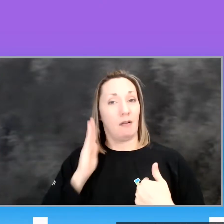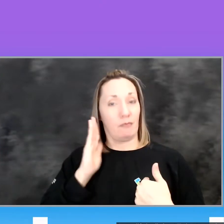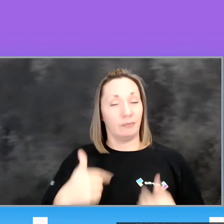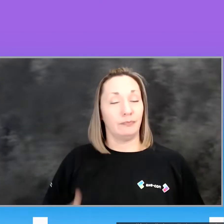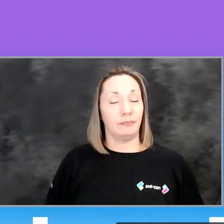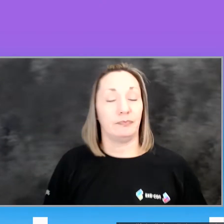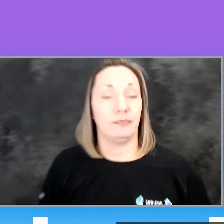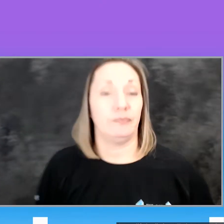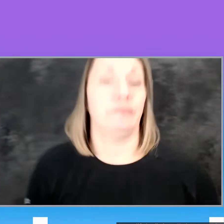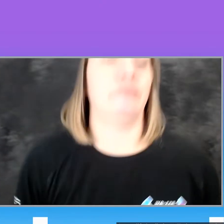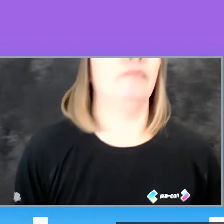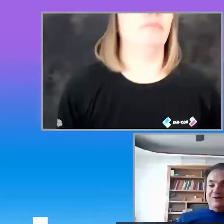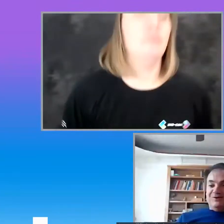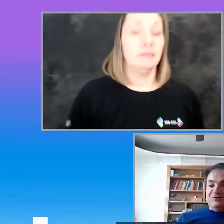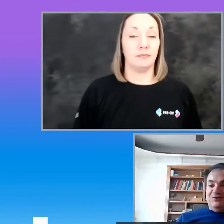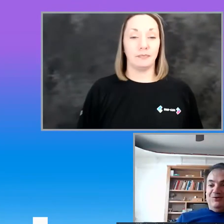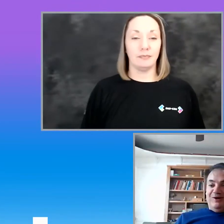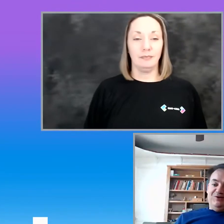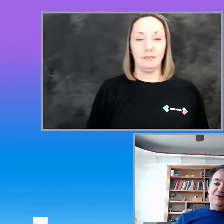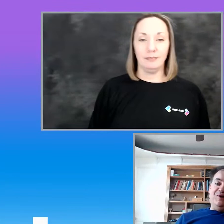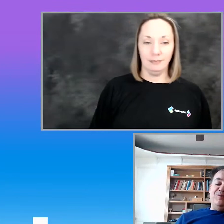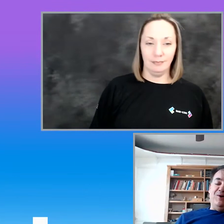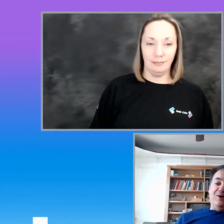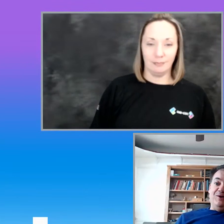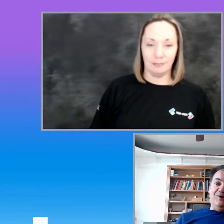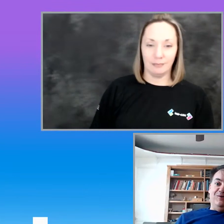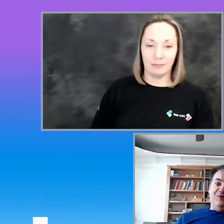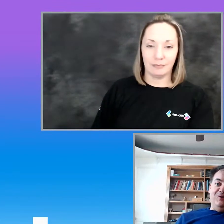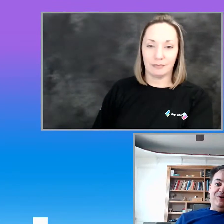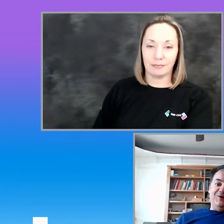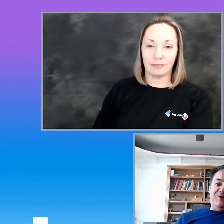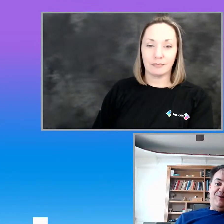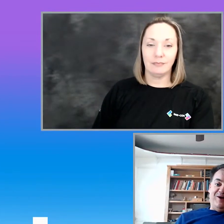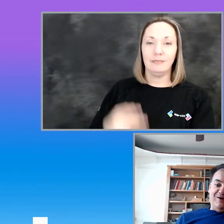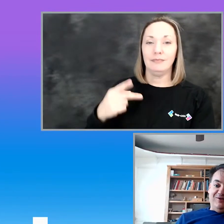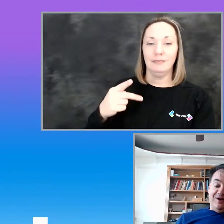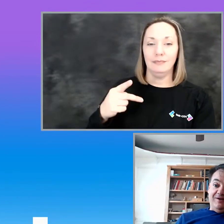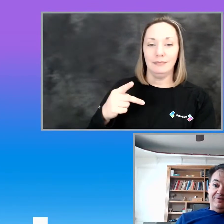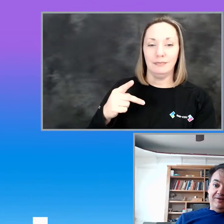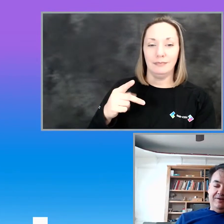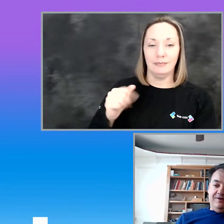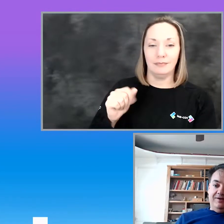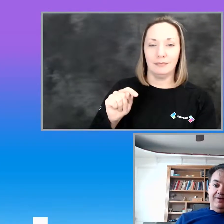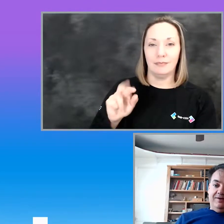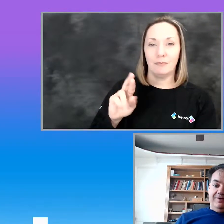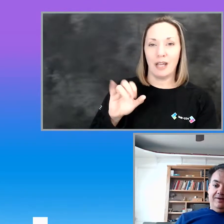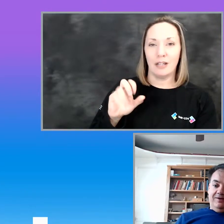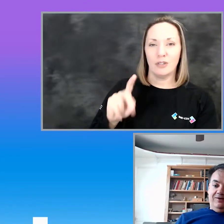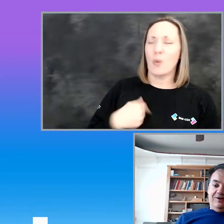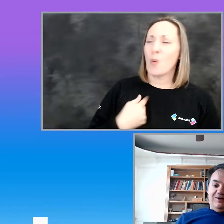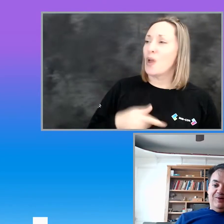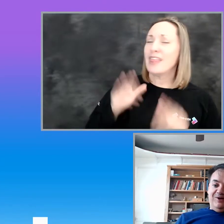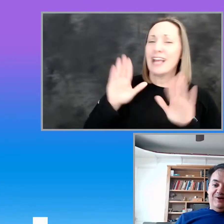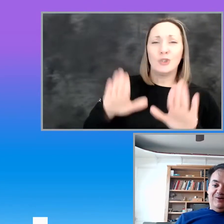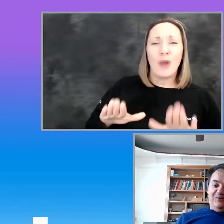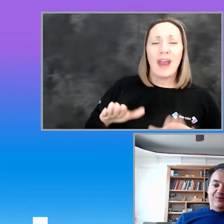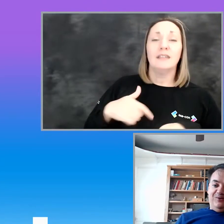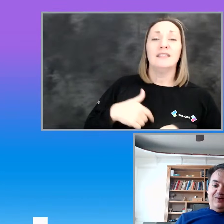make films myself.